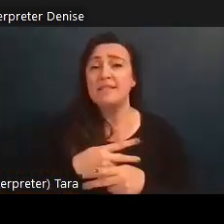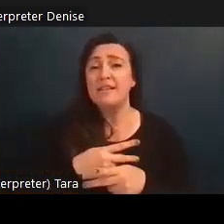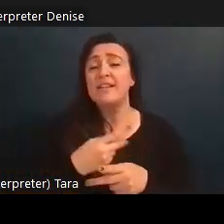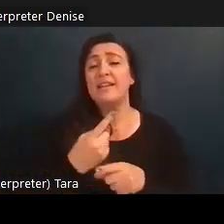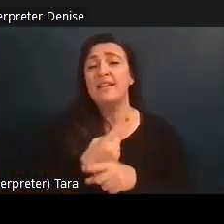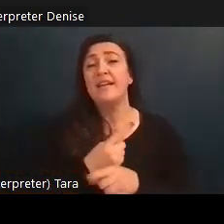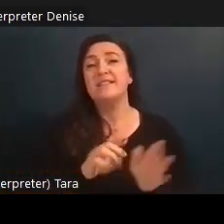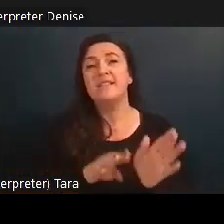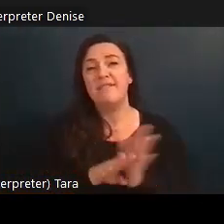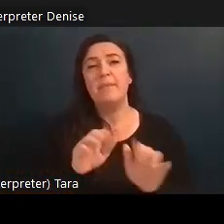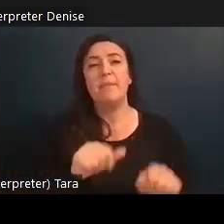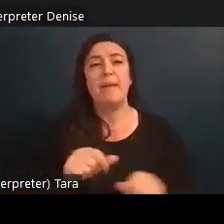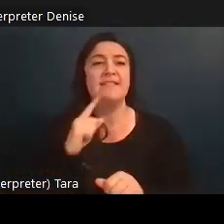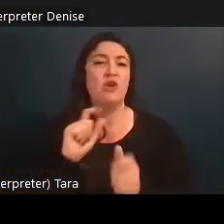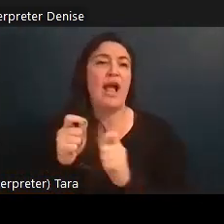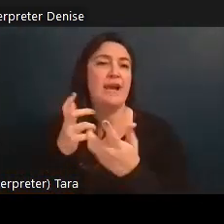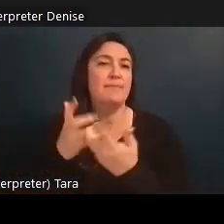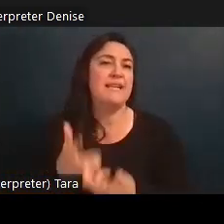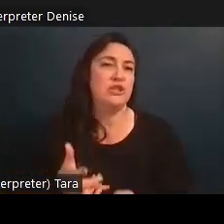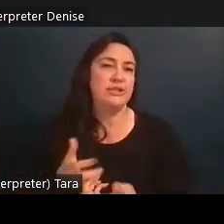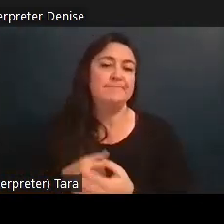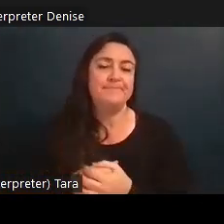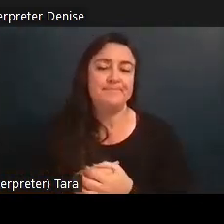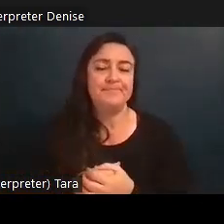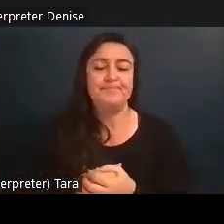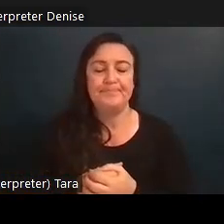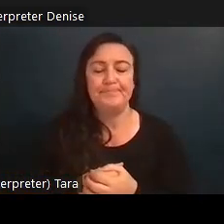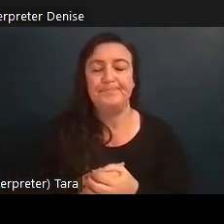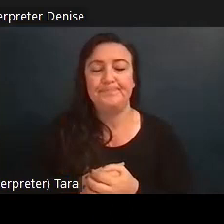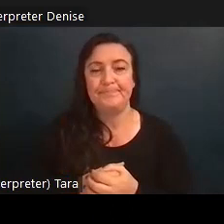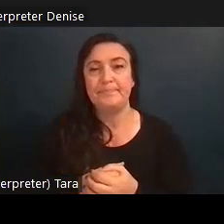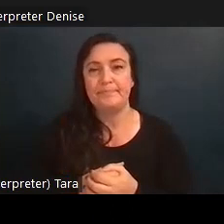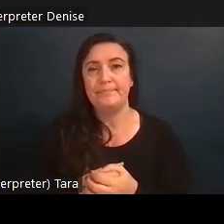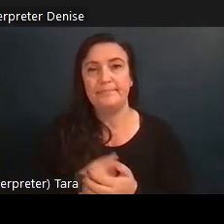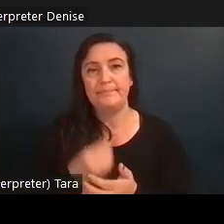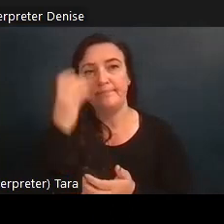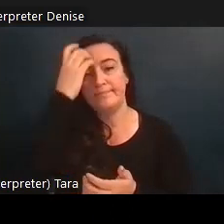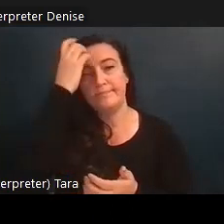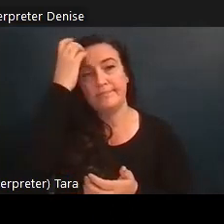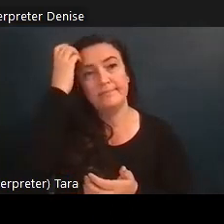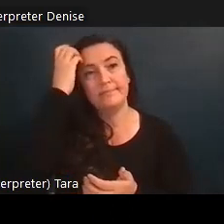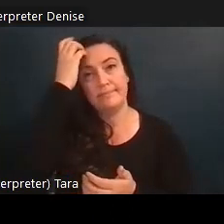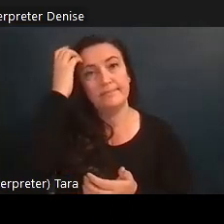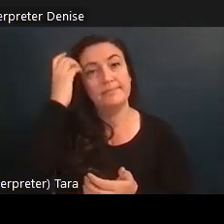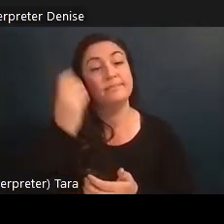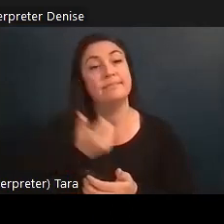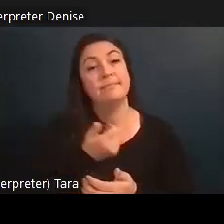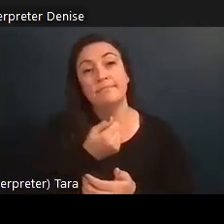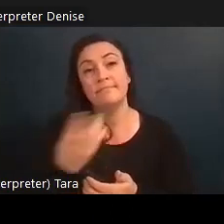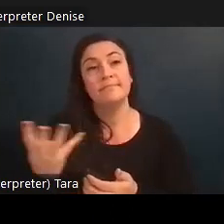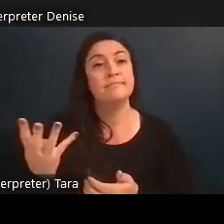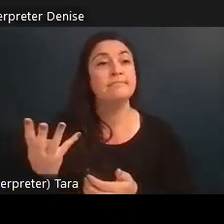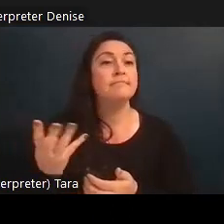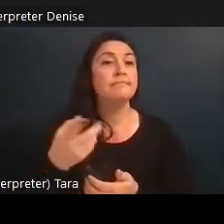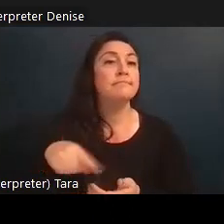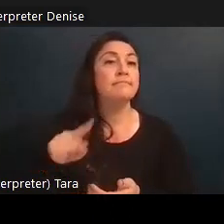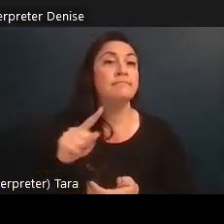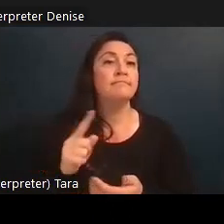adaptation. There are a number of of integrative and disciplinary